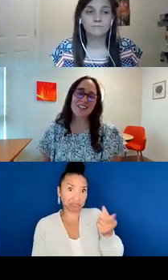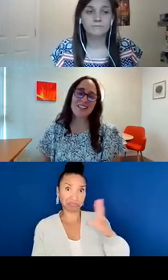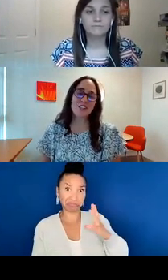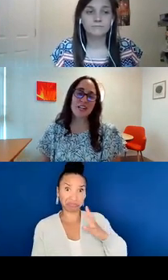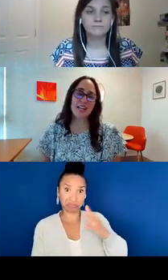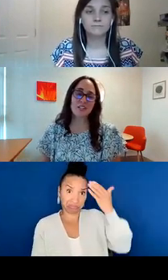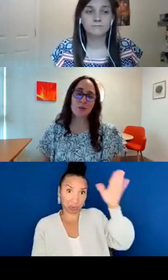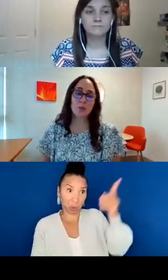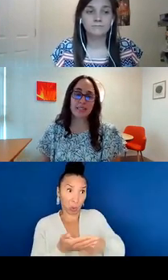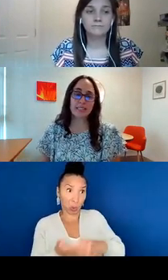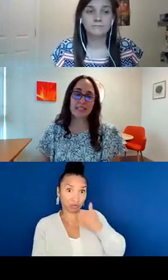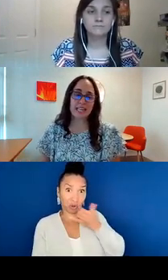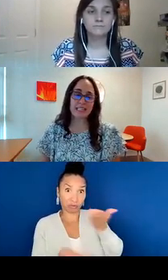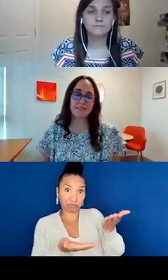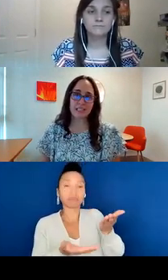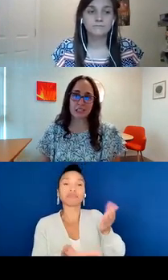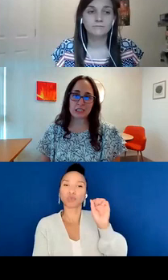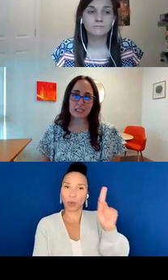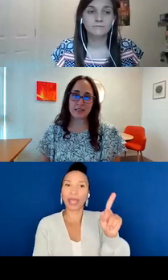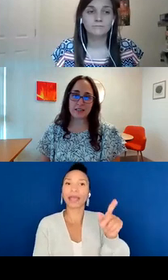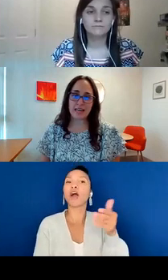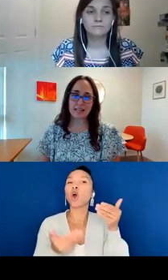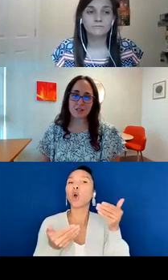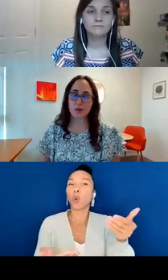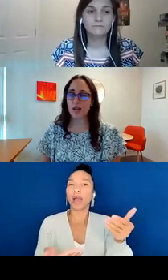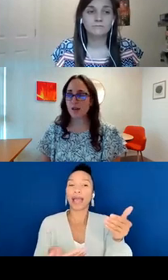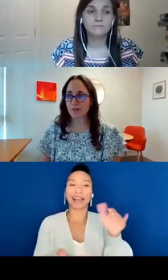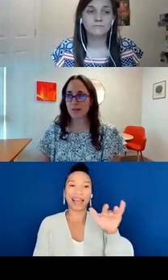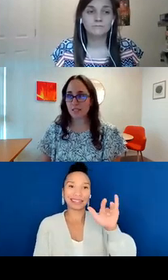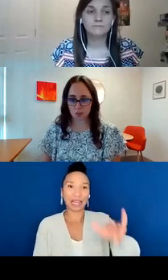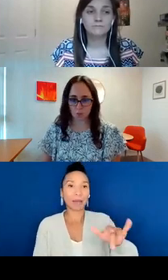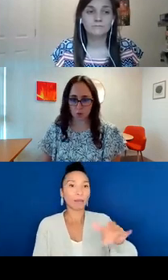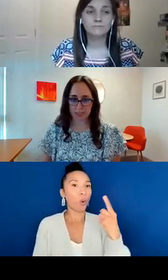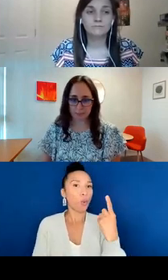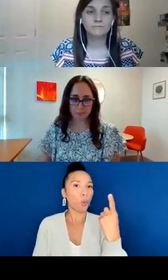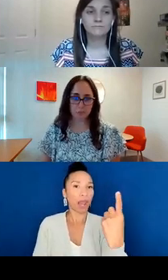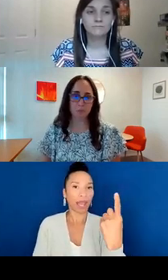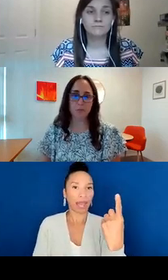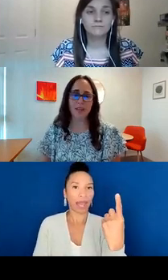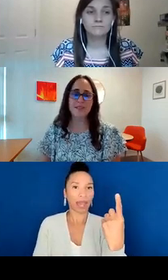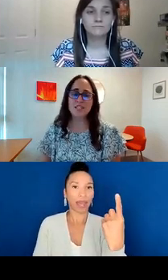we encourage you to enter one in any field that is throwing off the validation warning.